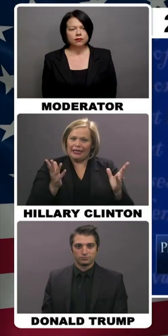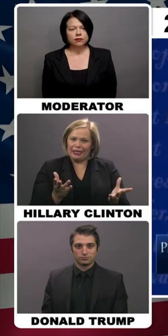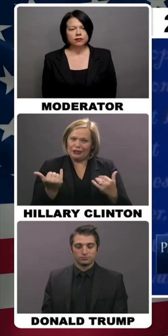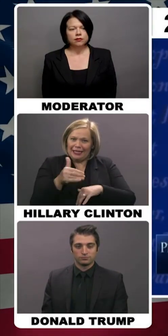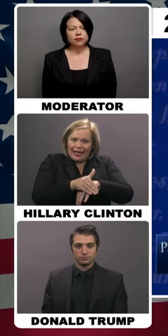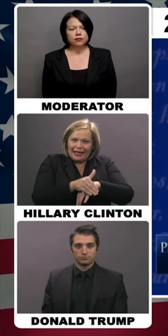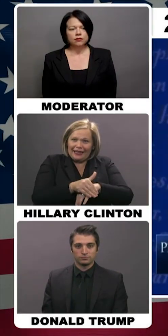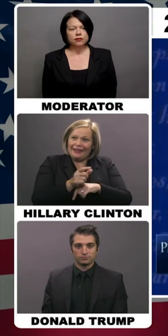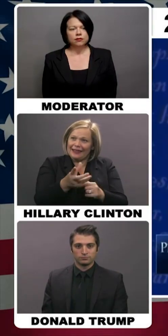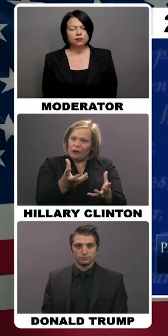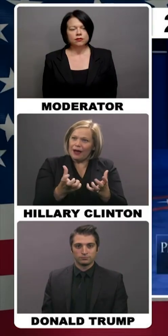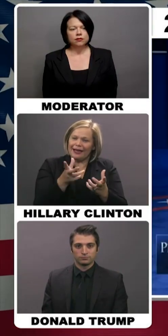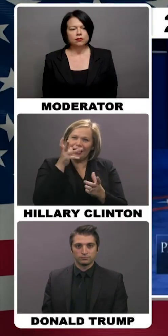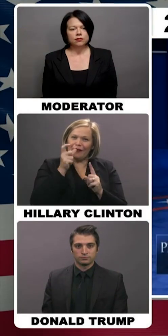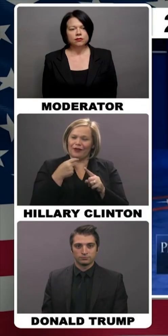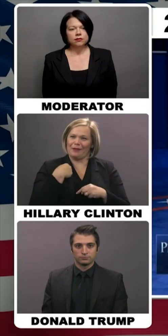to us about and Get off this question.